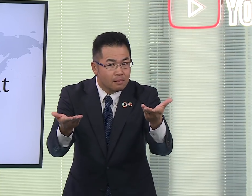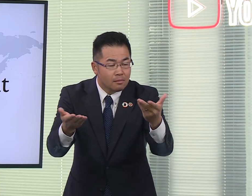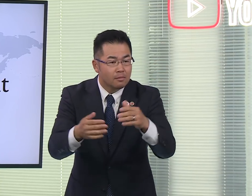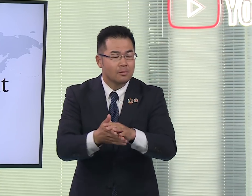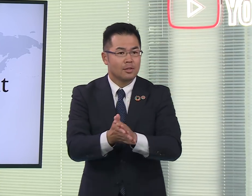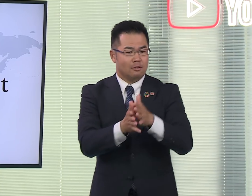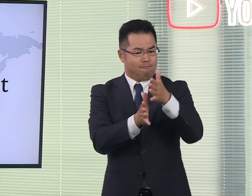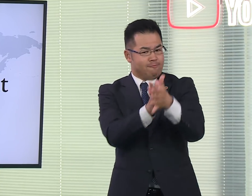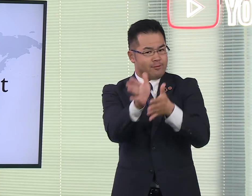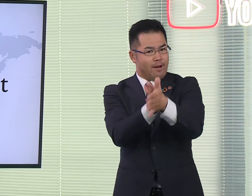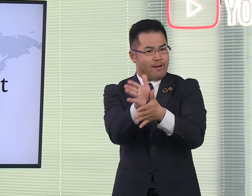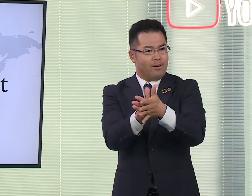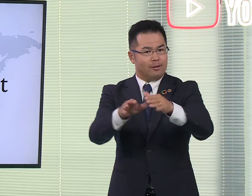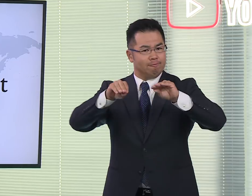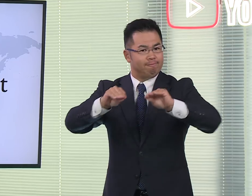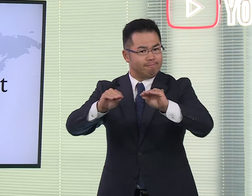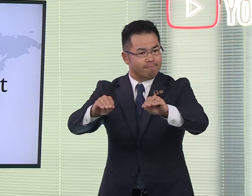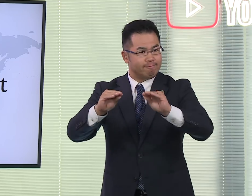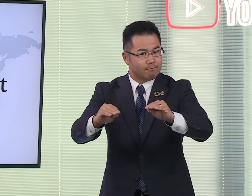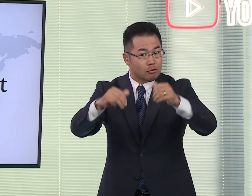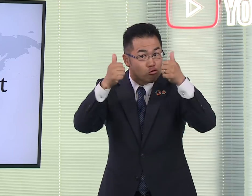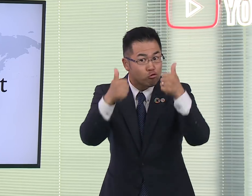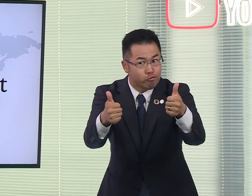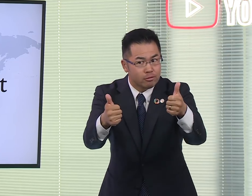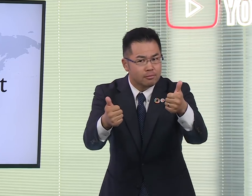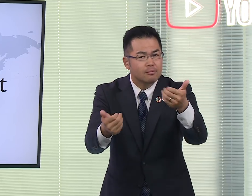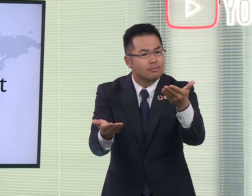Asia, the culture, in terms of economic exchange -- we have persons with